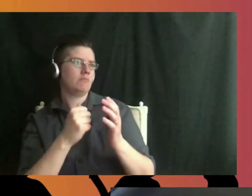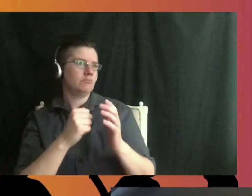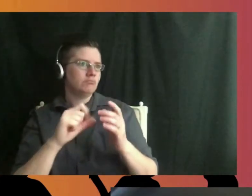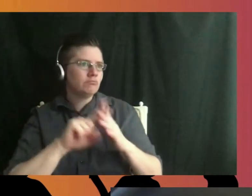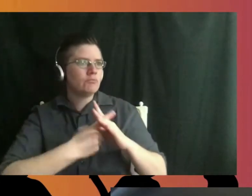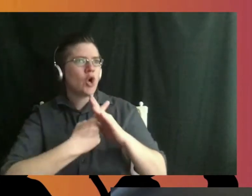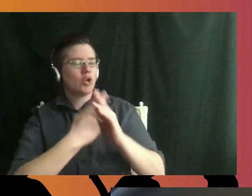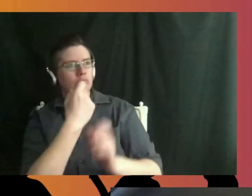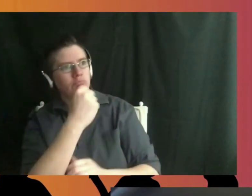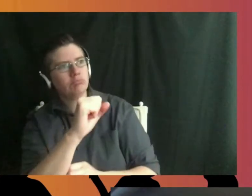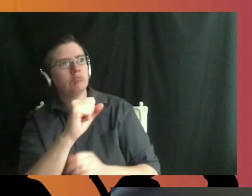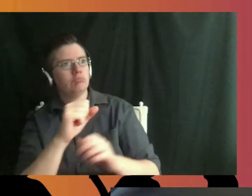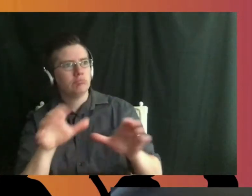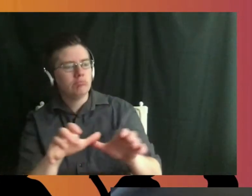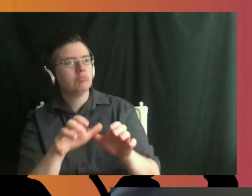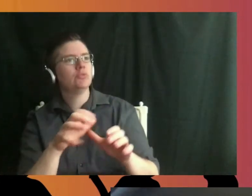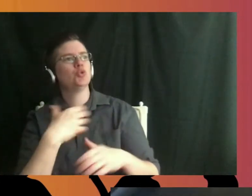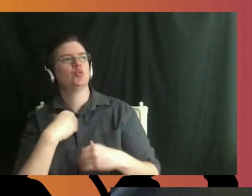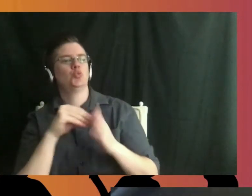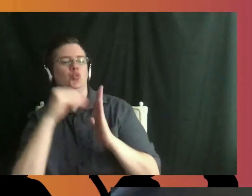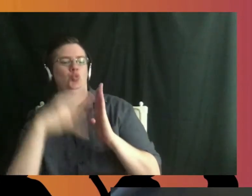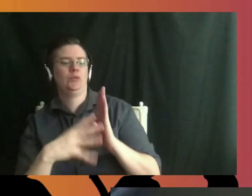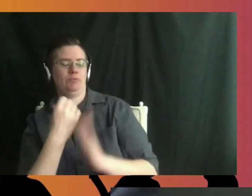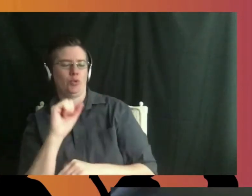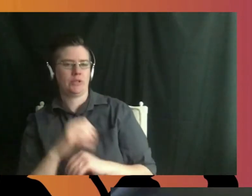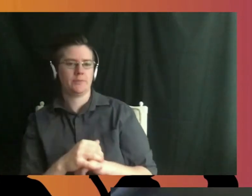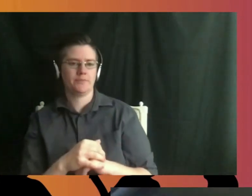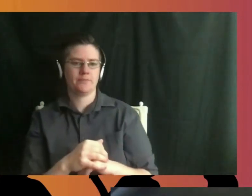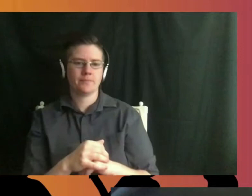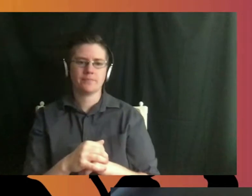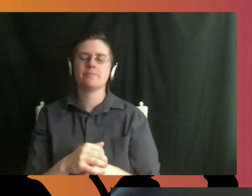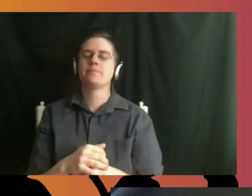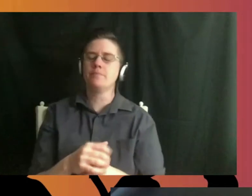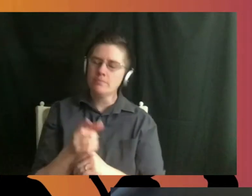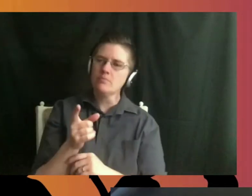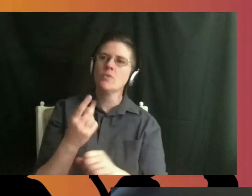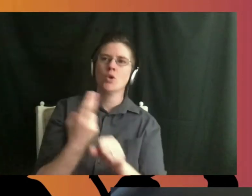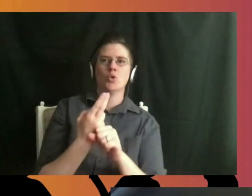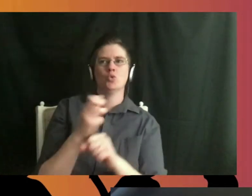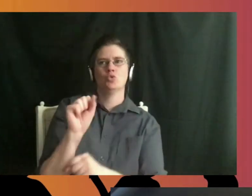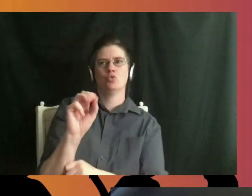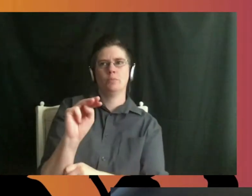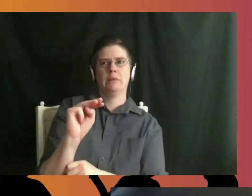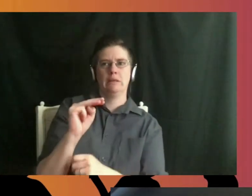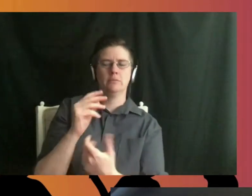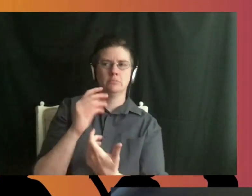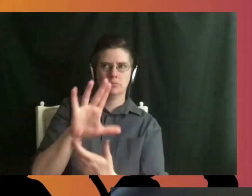yeah um utilize social media to your advantage uh and then also really figure out a cause that